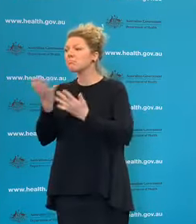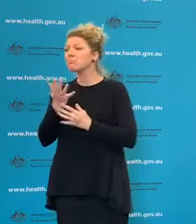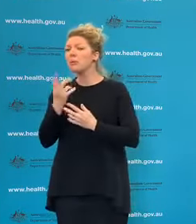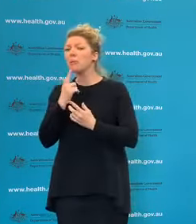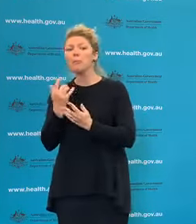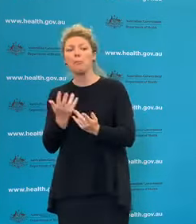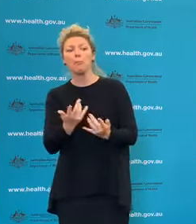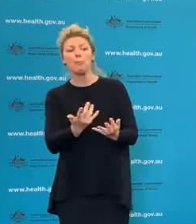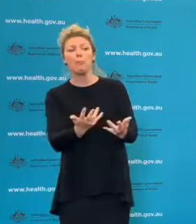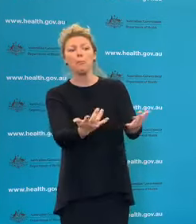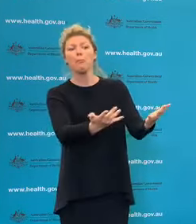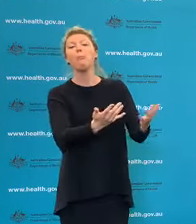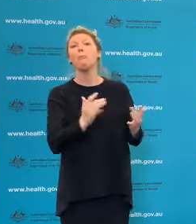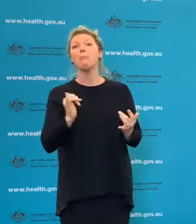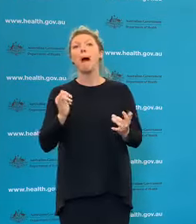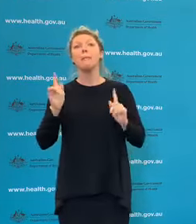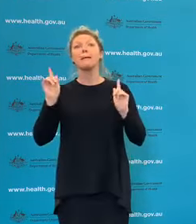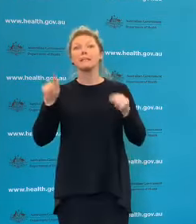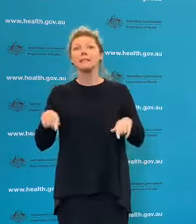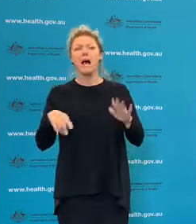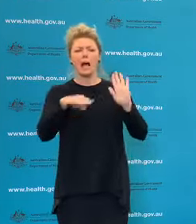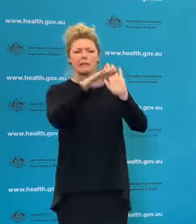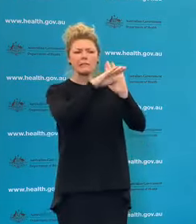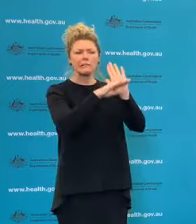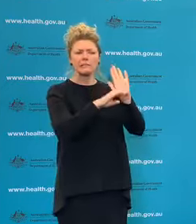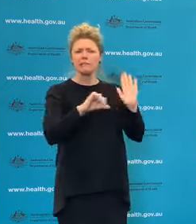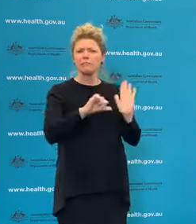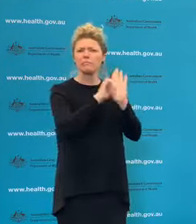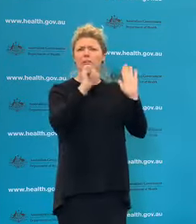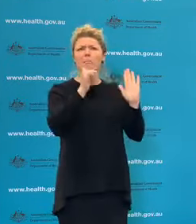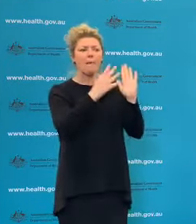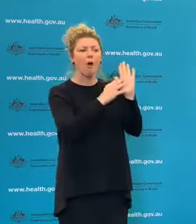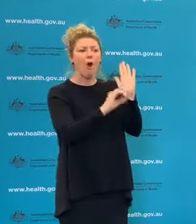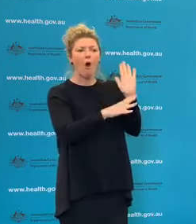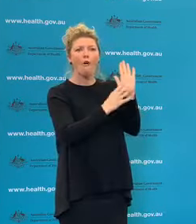consider easing some of the restrictions that were seeing across the country, that